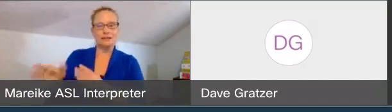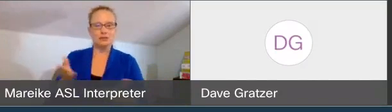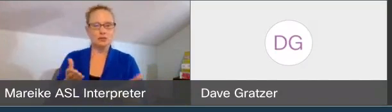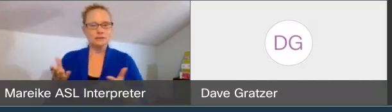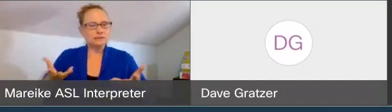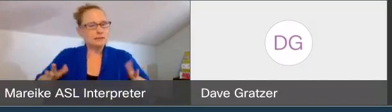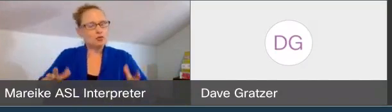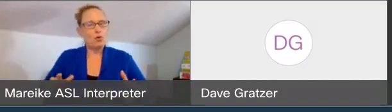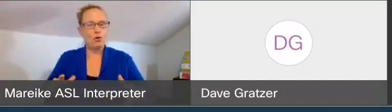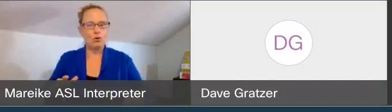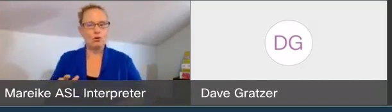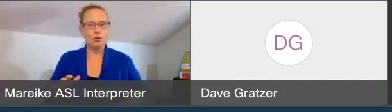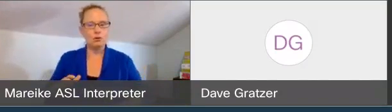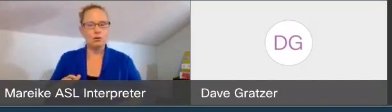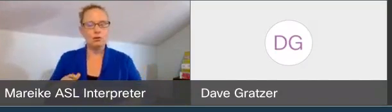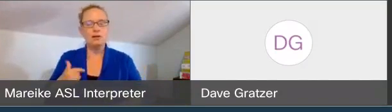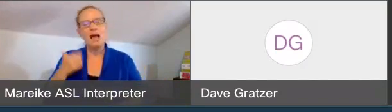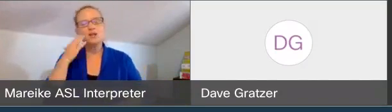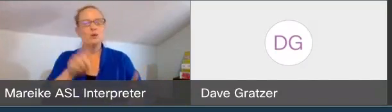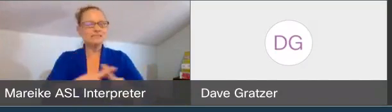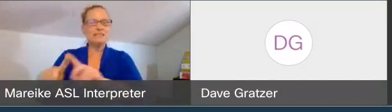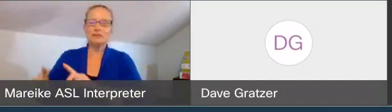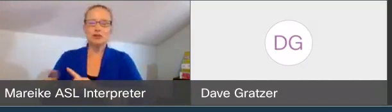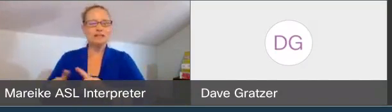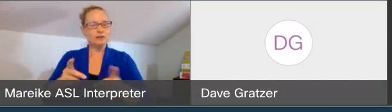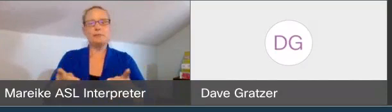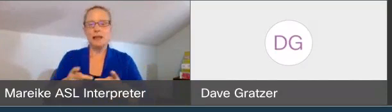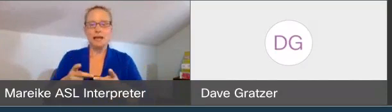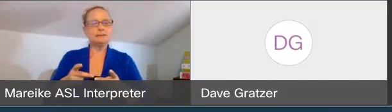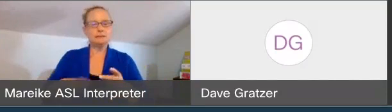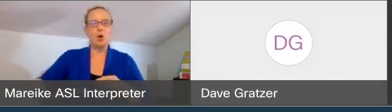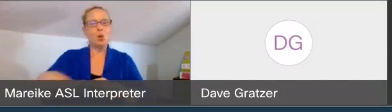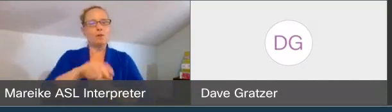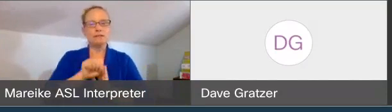I know this works differently in different places, but here anyway,